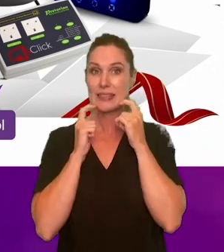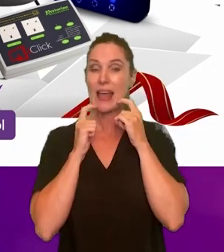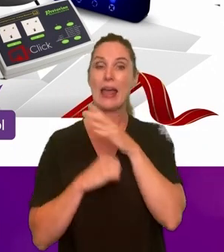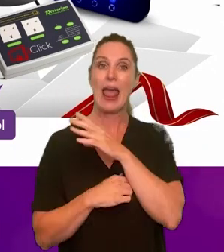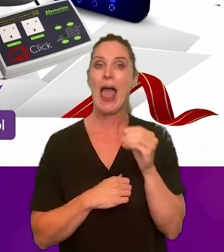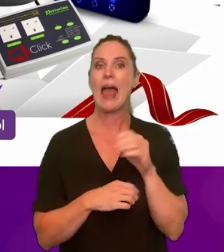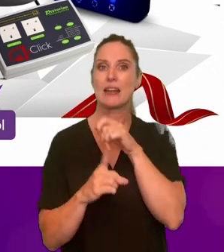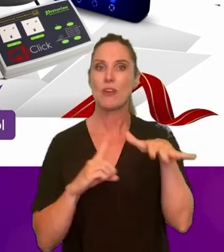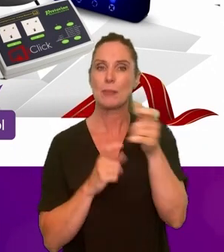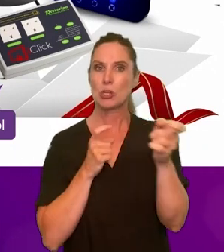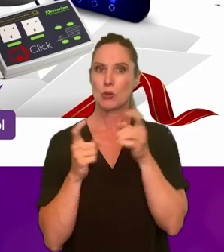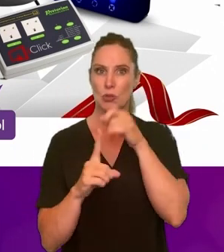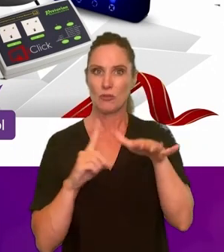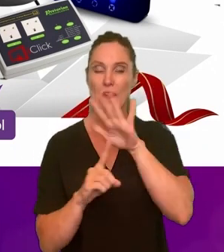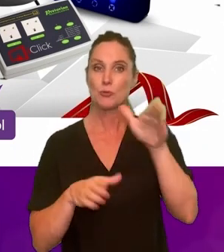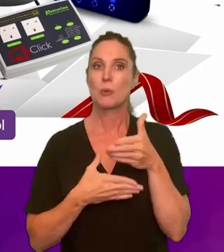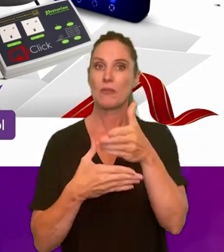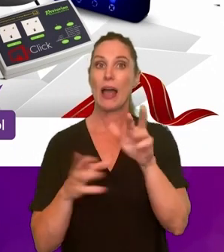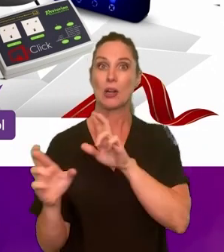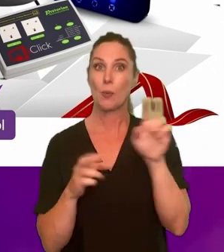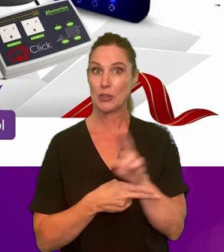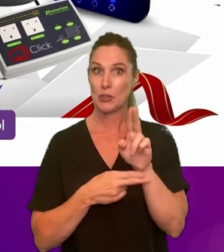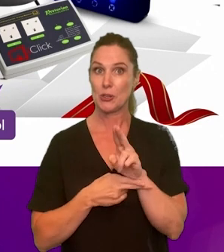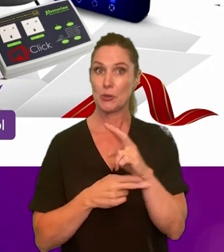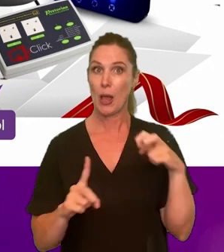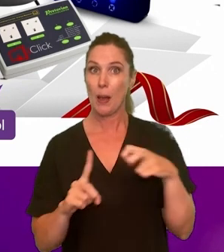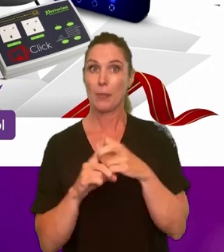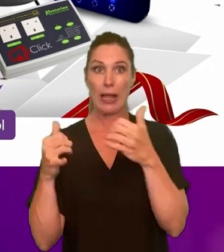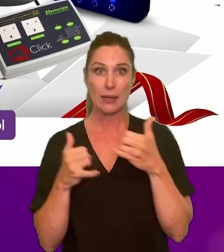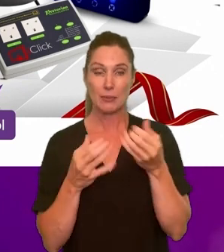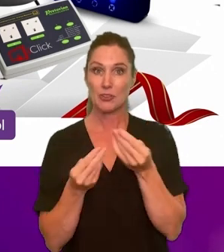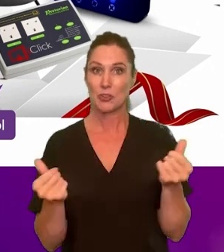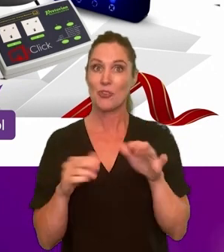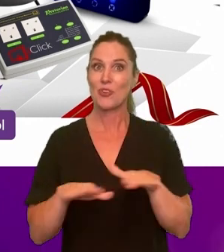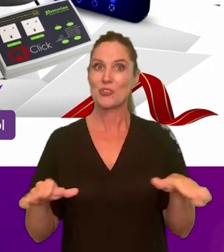to provide a ready-to-use, plug-and-play solution for children to immediately access their environments